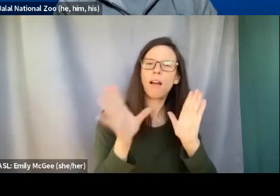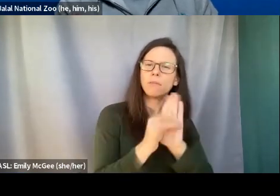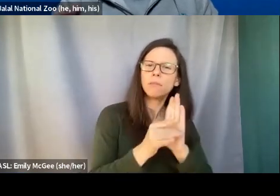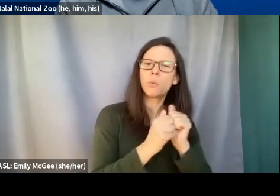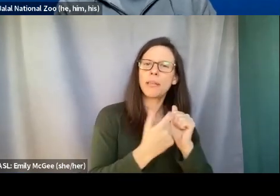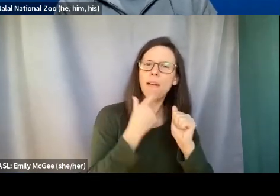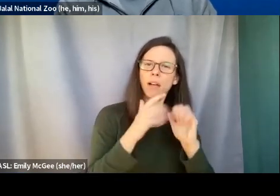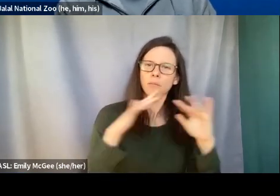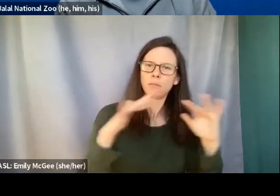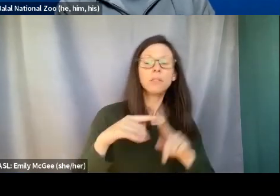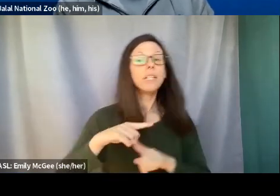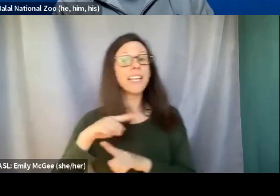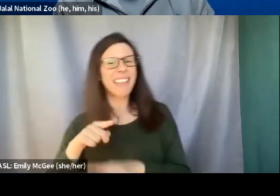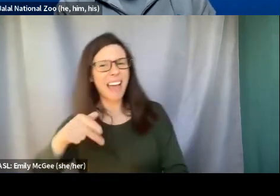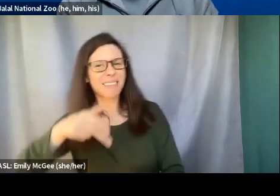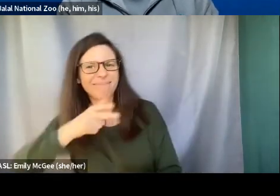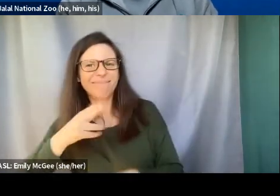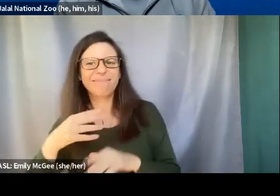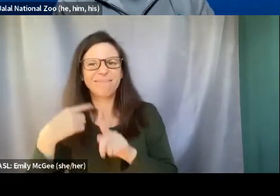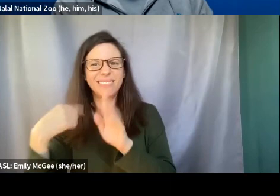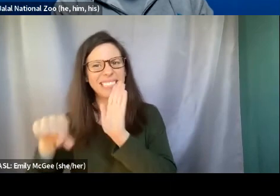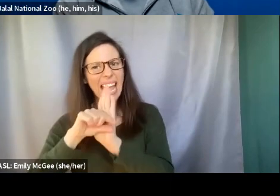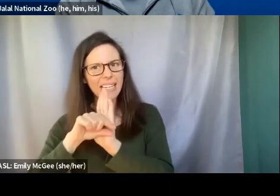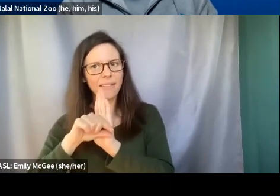those harmful bacteria directly, you know, whether it's using you know